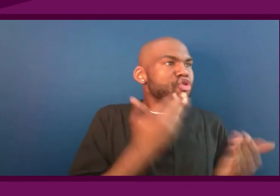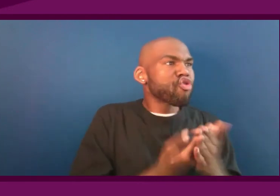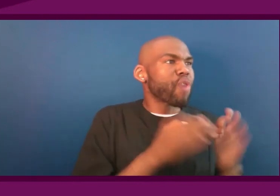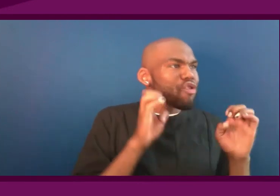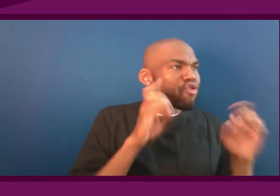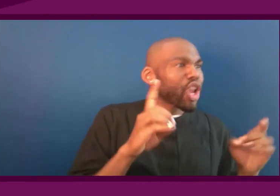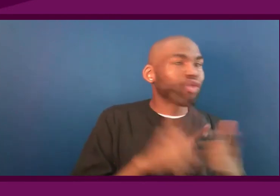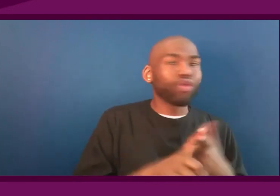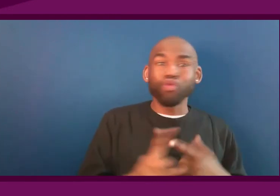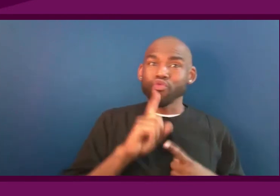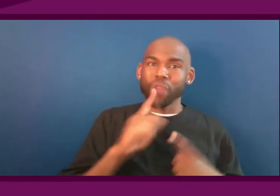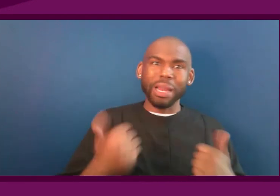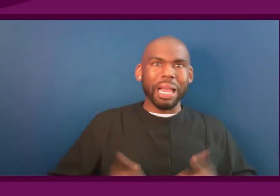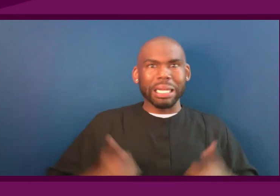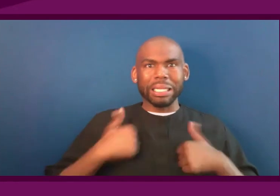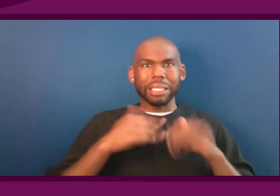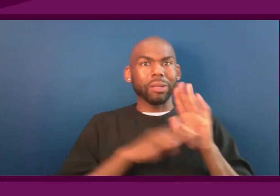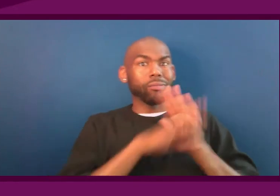them in the conversation. Debra Ruh: